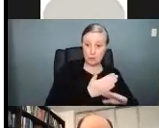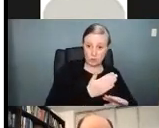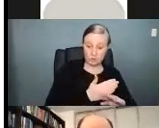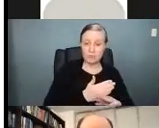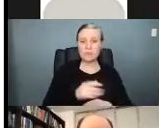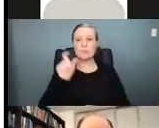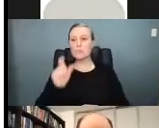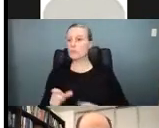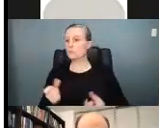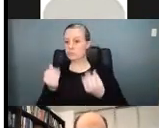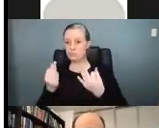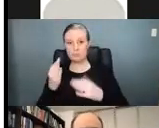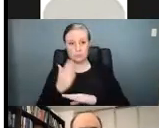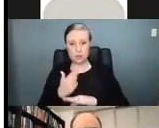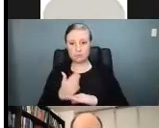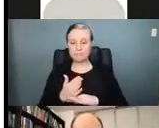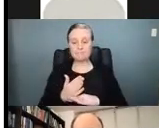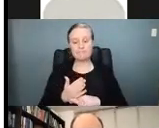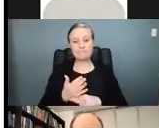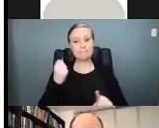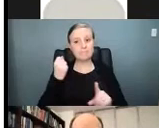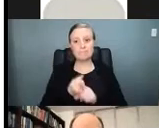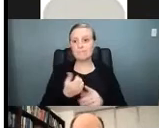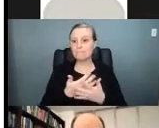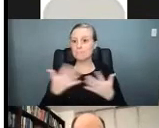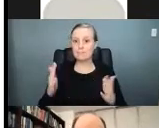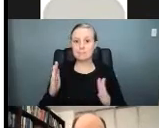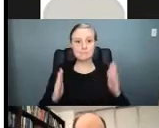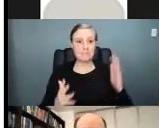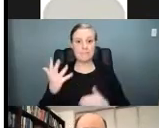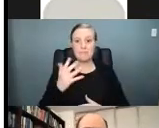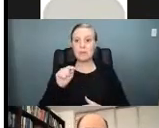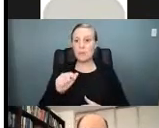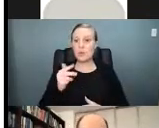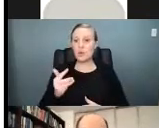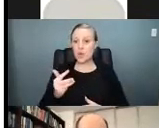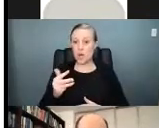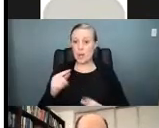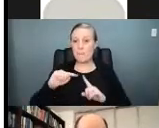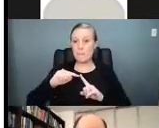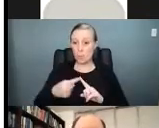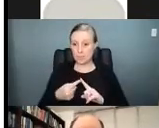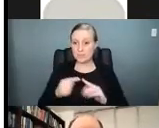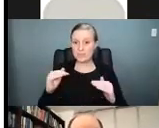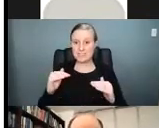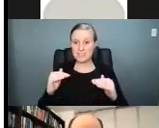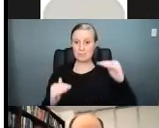And it is significant, 15.9 points difference between people in that category. 26 points